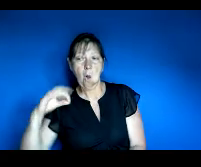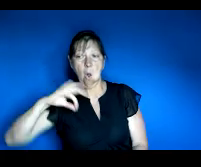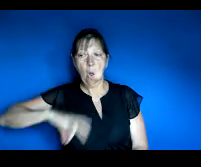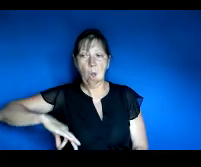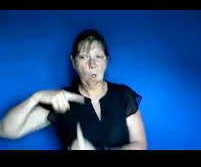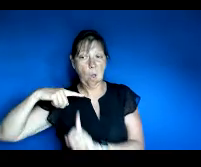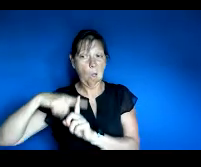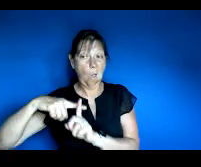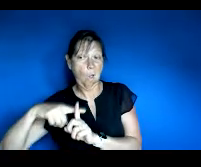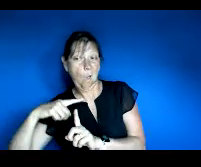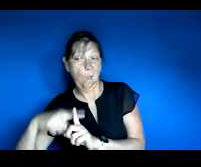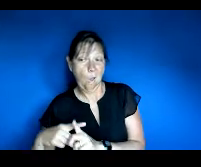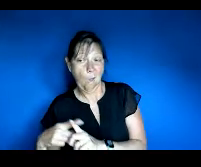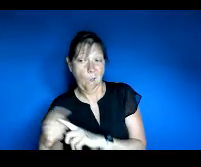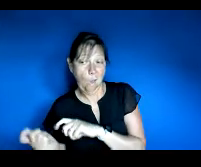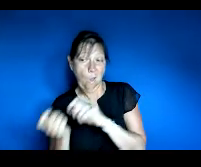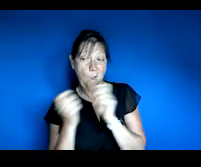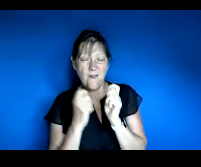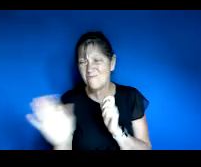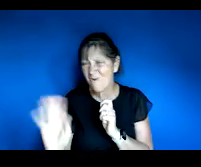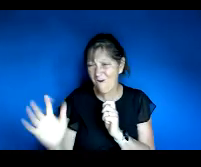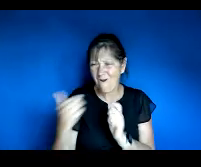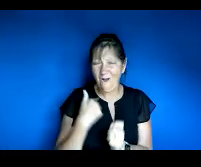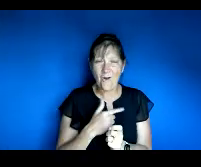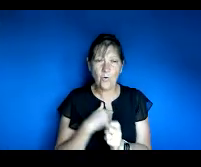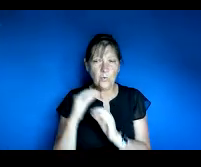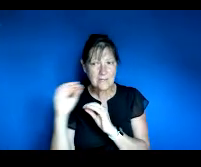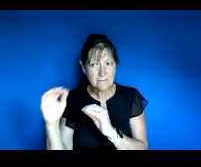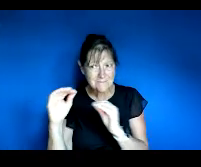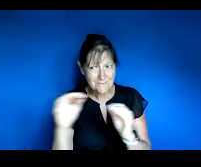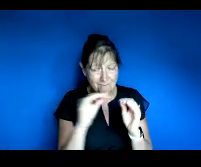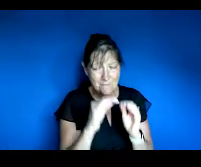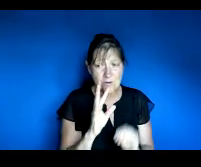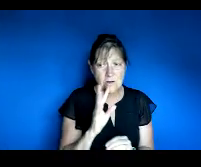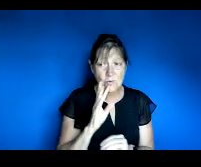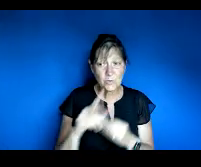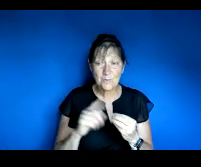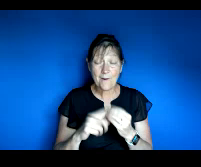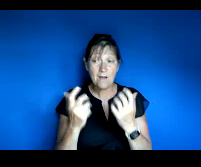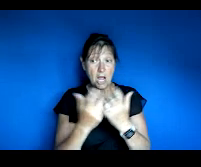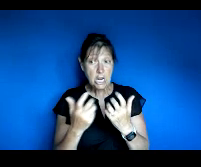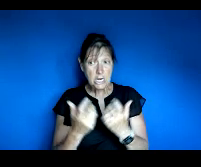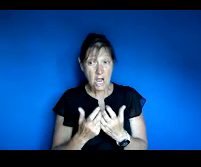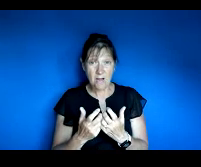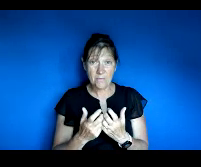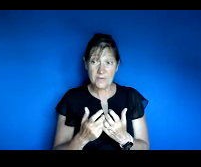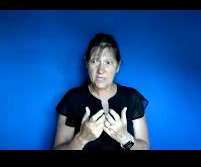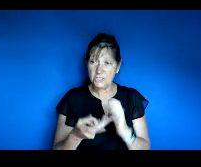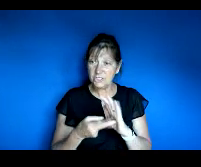we do some advocacy with folks to talk about how, you know, accommodations aren't an advantage.